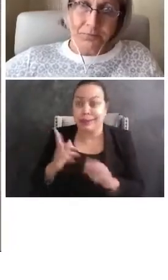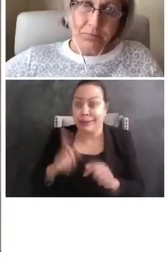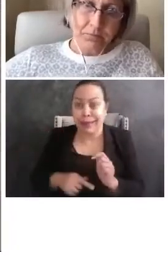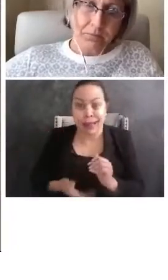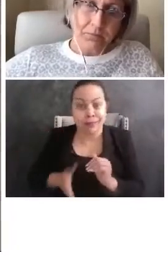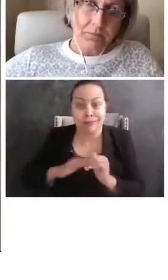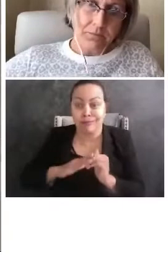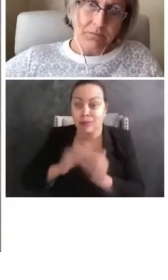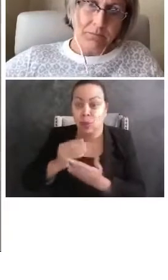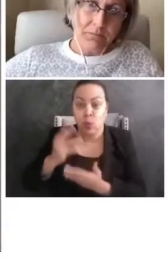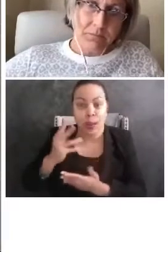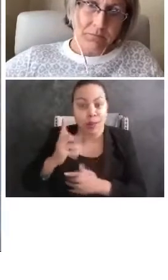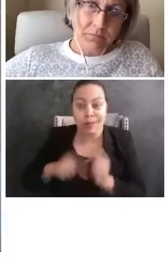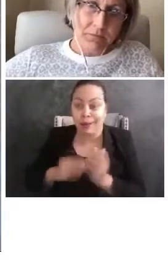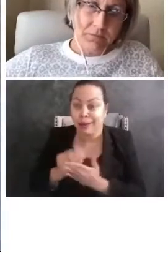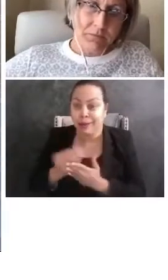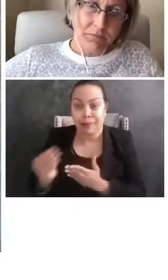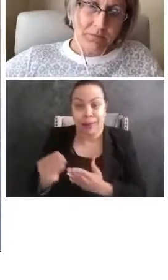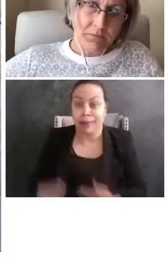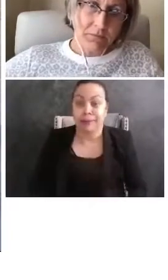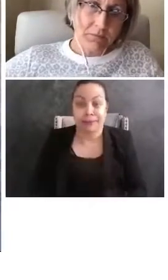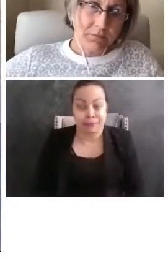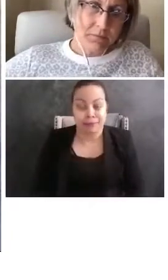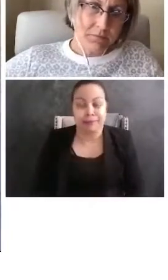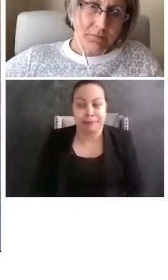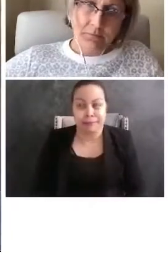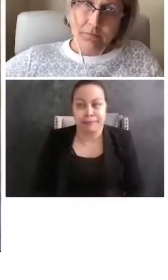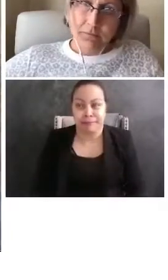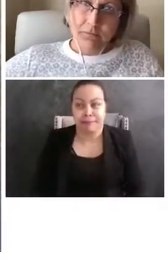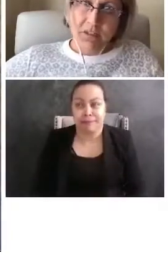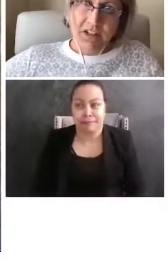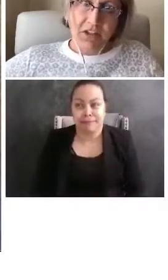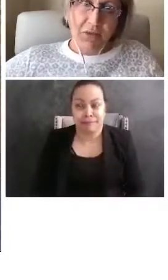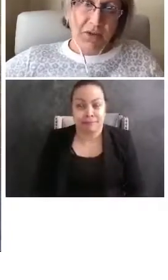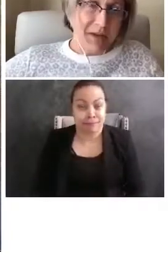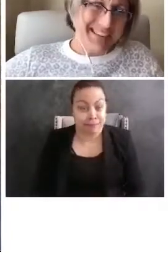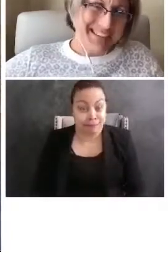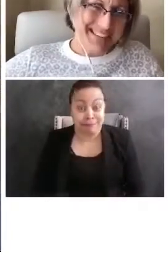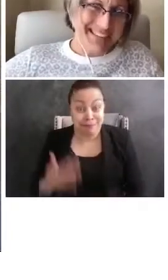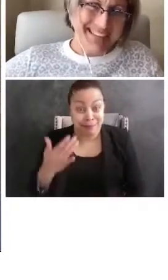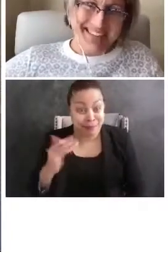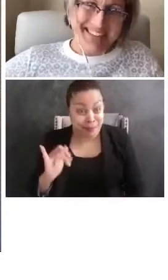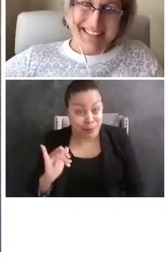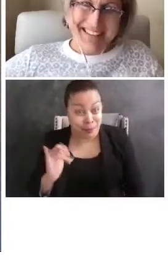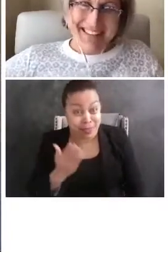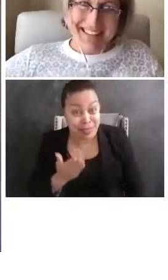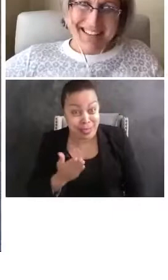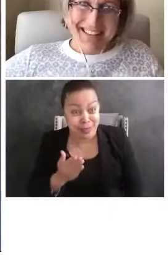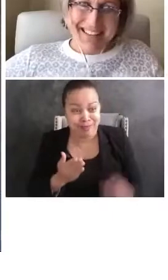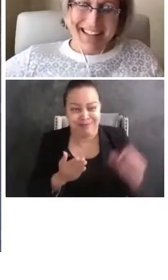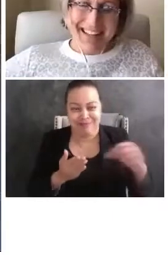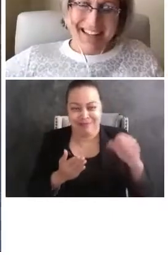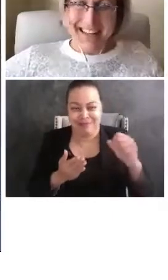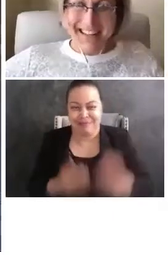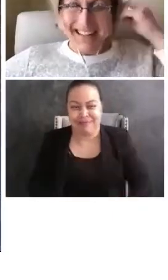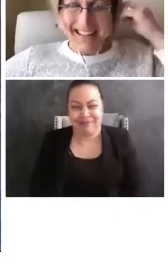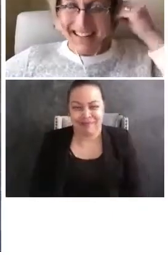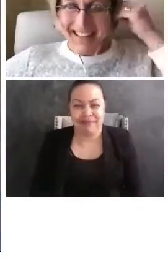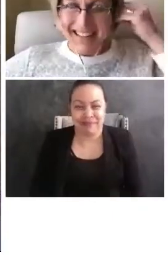Are you still with me? Jeffrey: Yep.